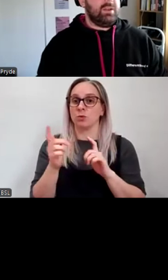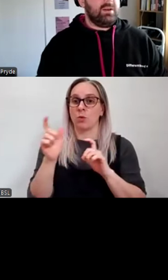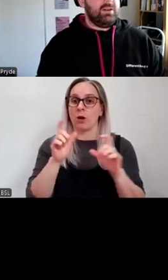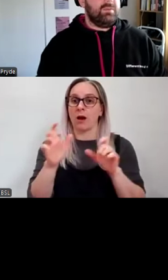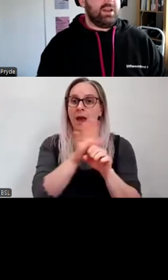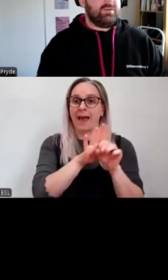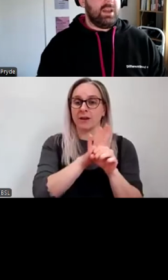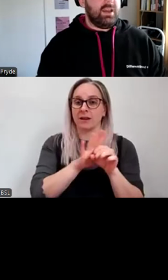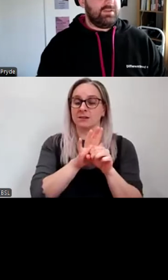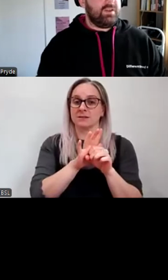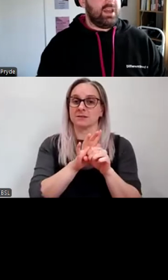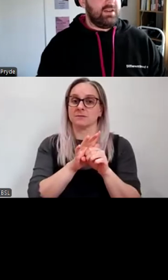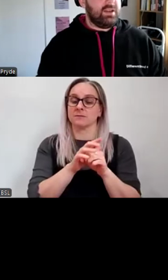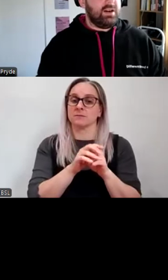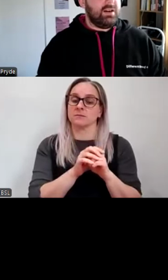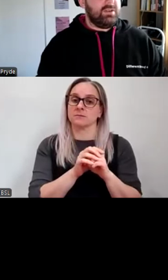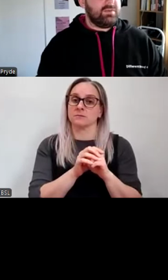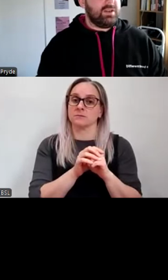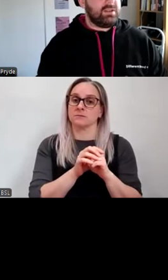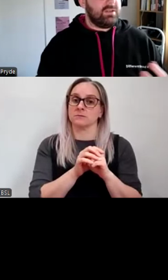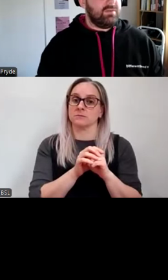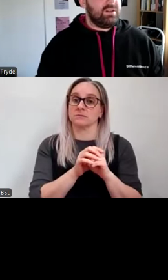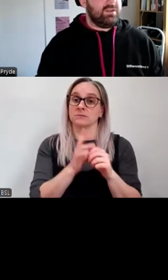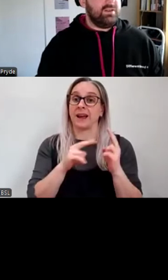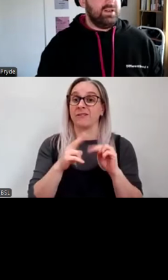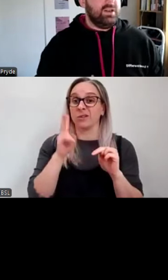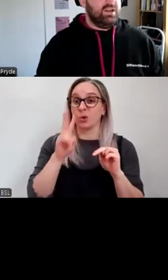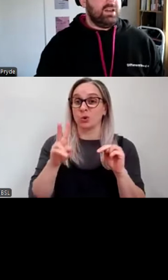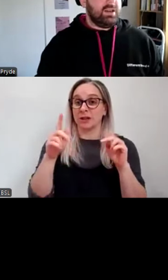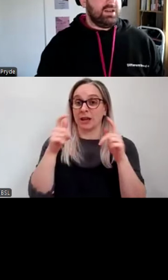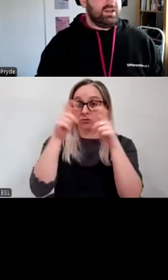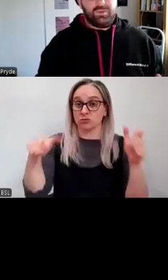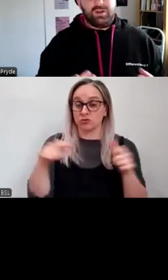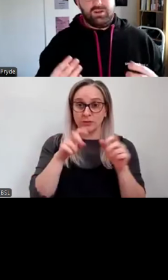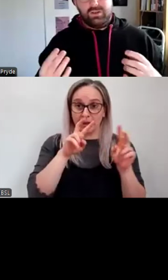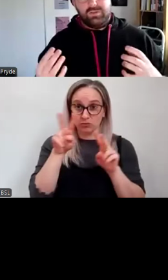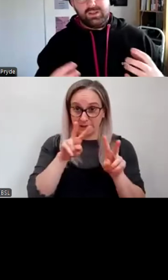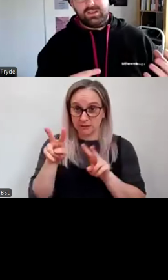if they are using things like screen reader software or things